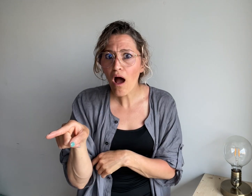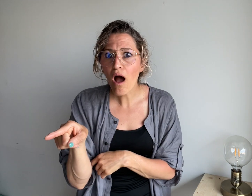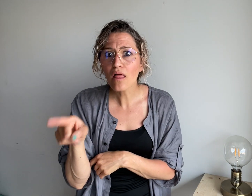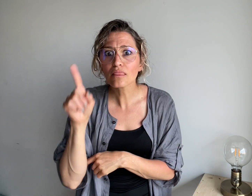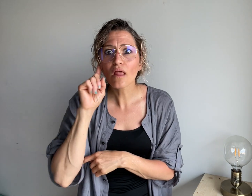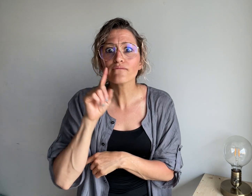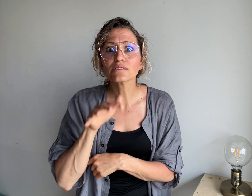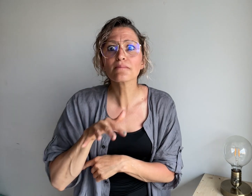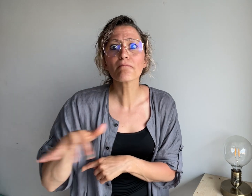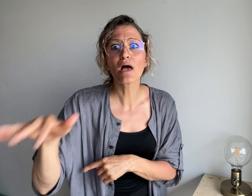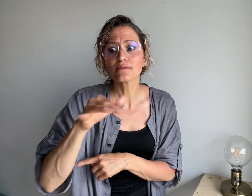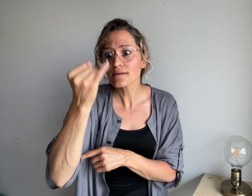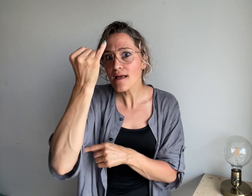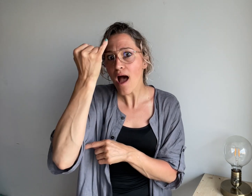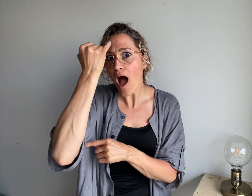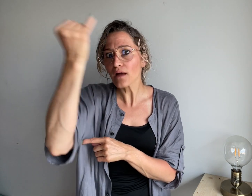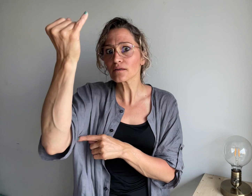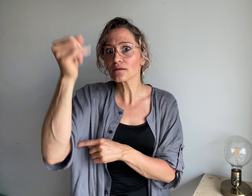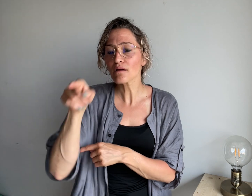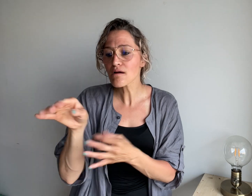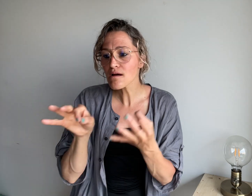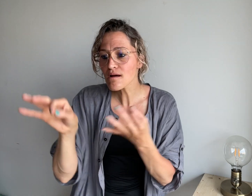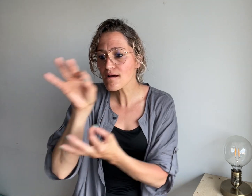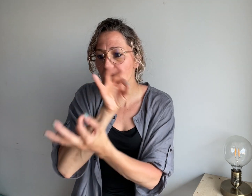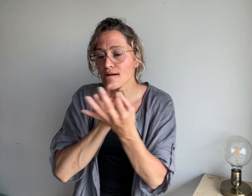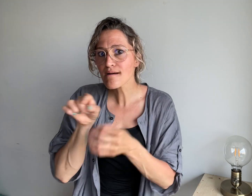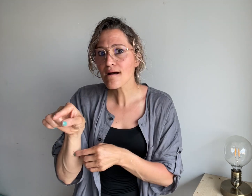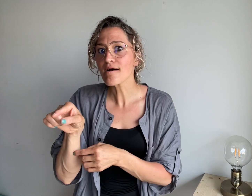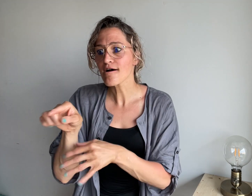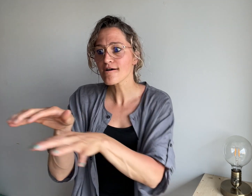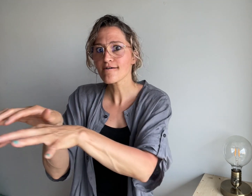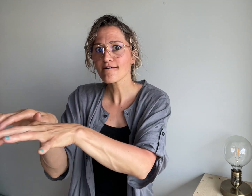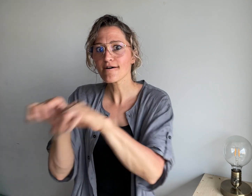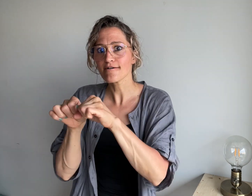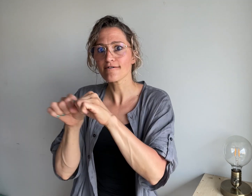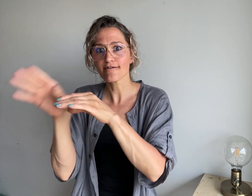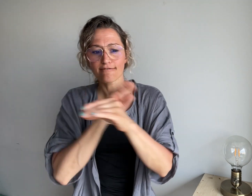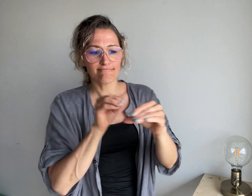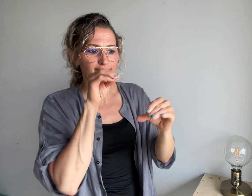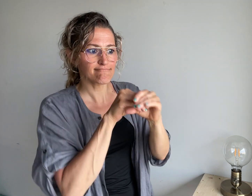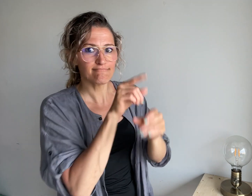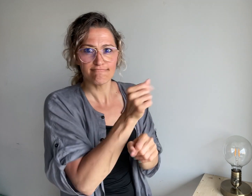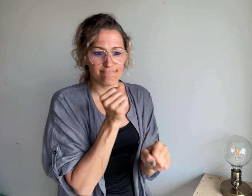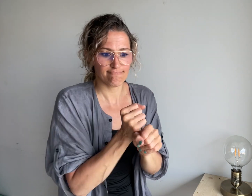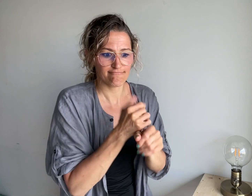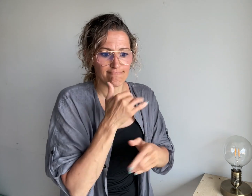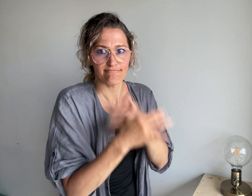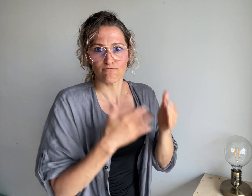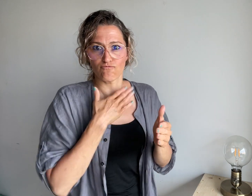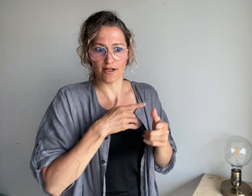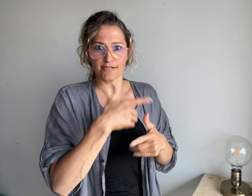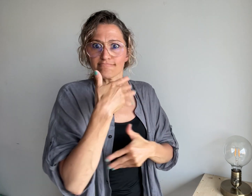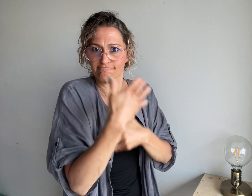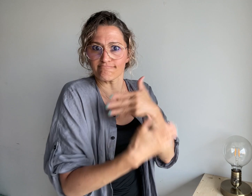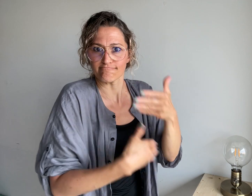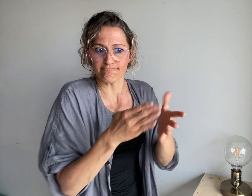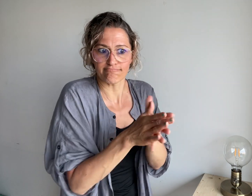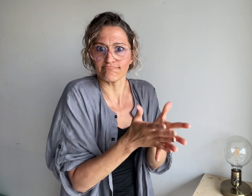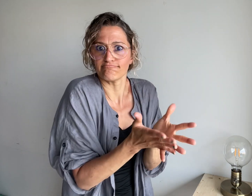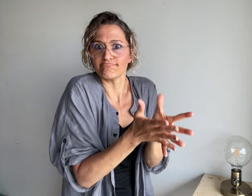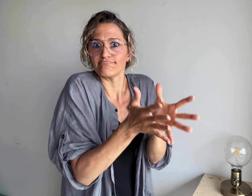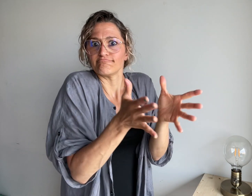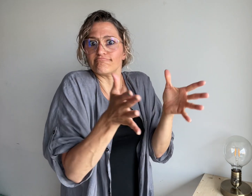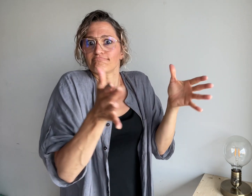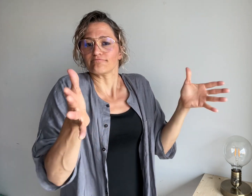on the DeafSpace concept and incorporated it into their work.